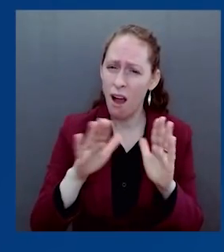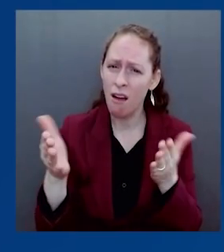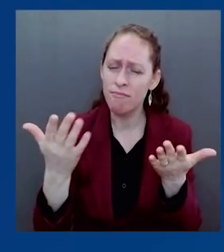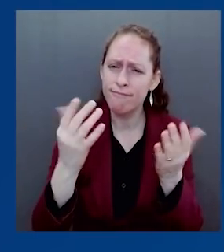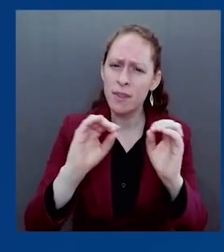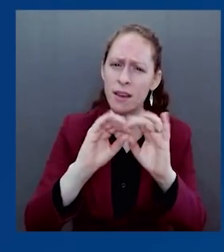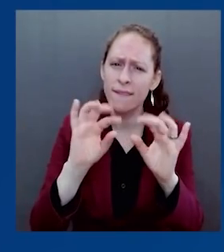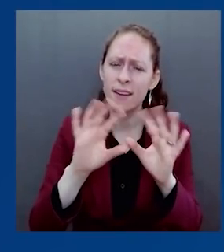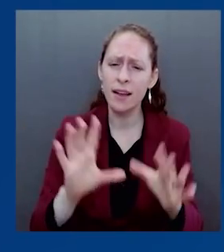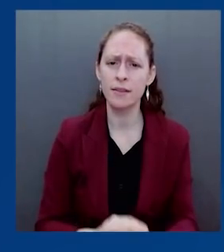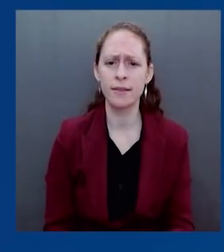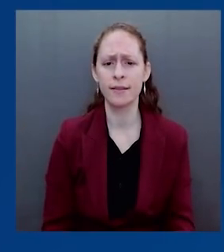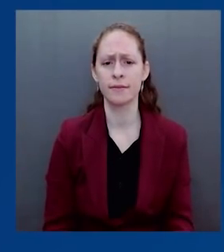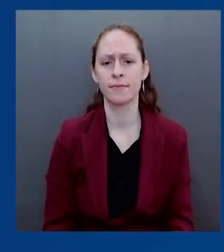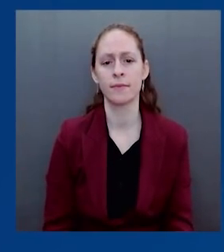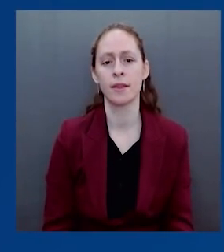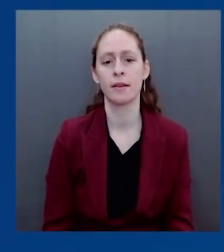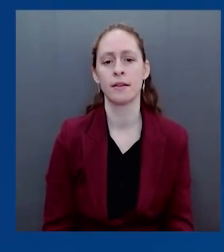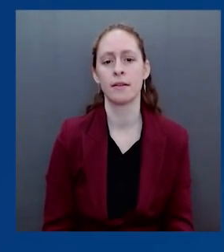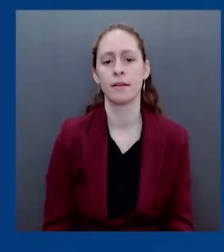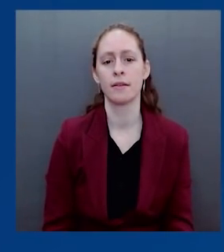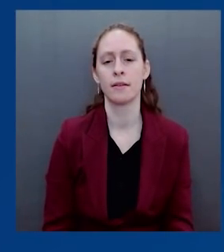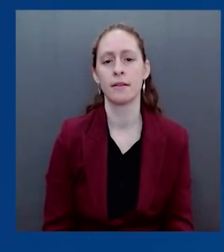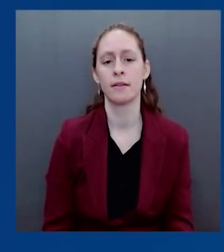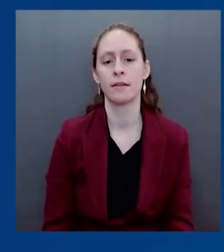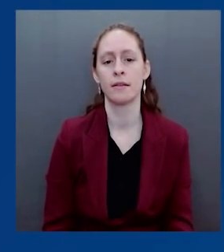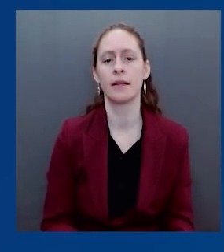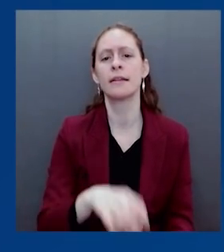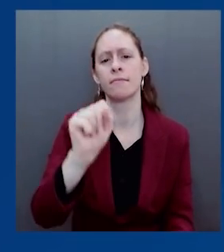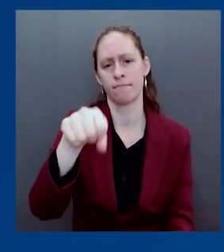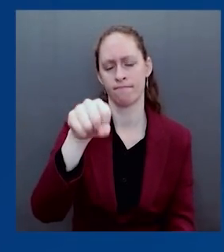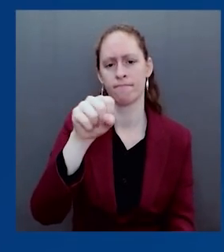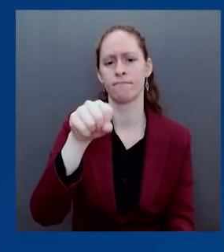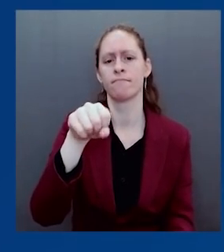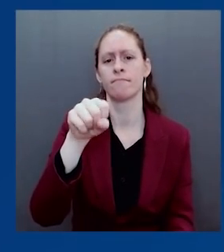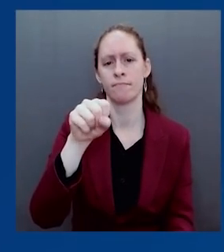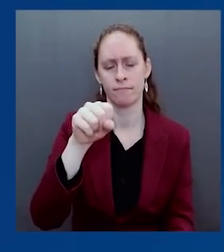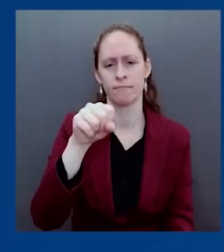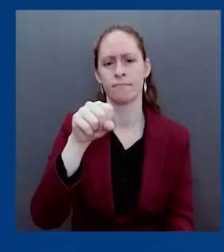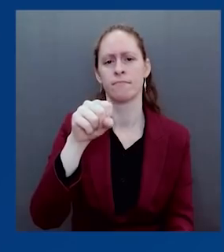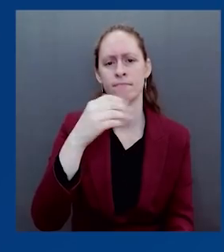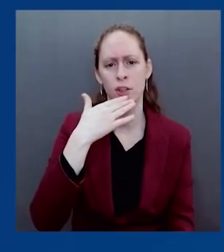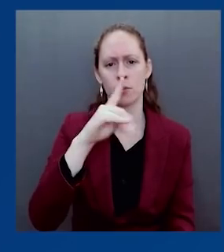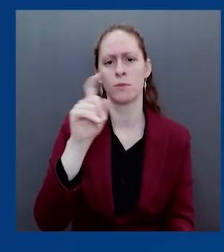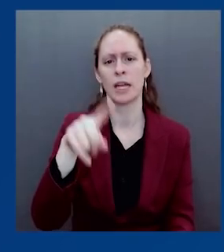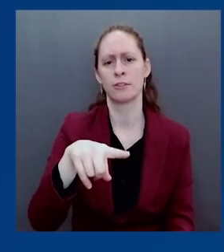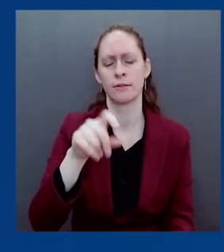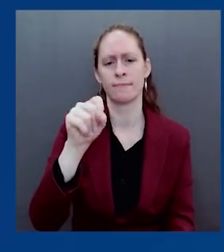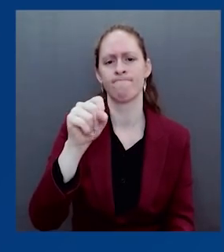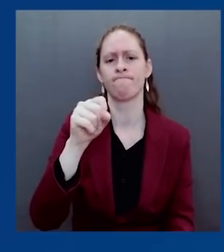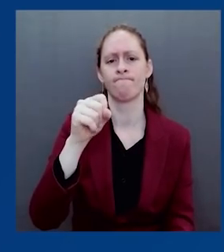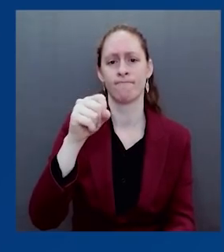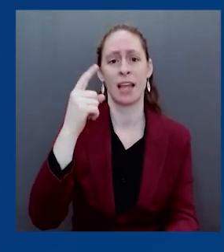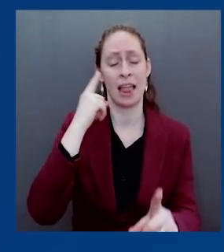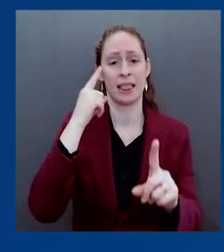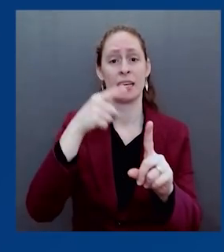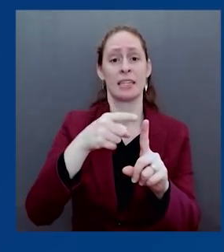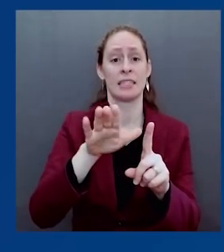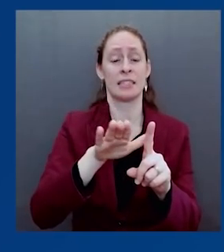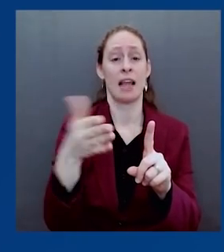I believe, right now, that those deaths are still the lagging deaths from Omicron [sic]. We saw -- I'm sorry, from Delta -- the lagging deaths from the Delta wave.